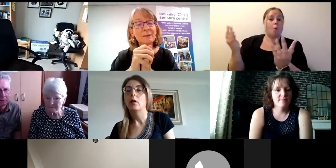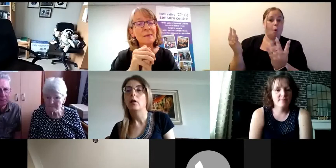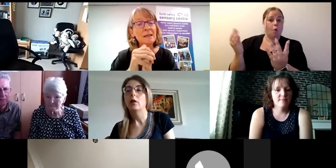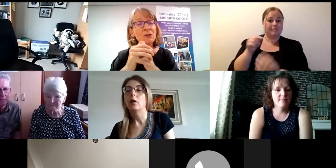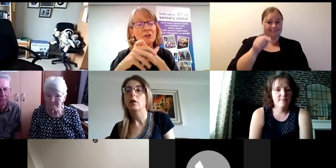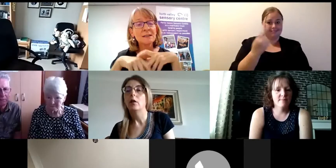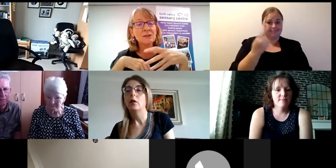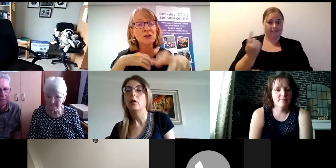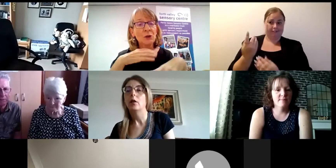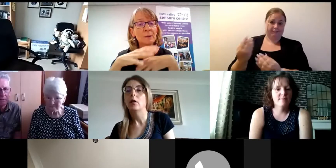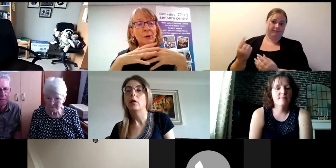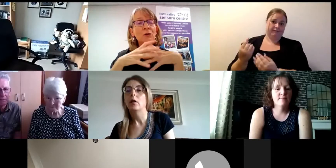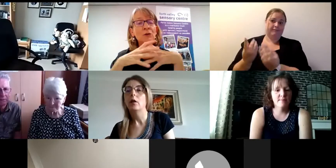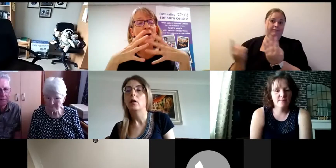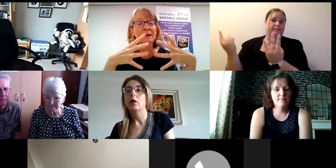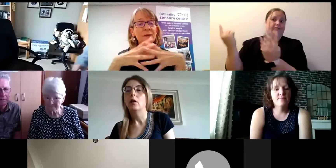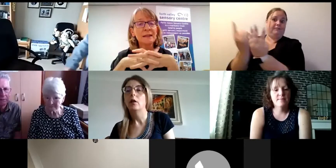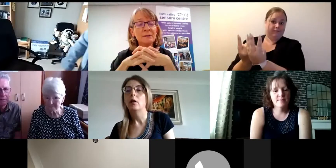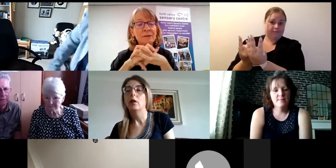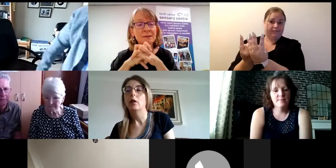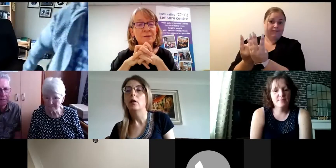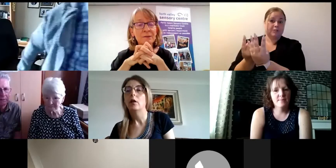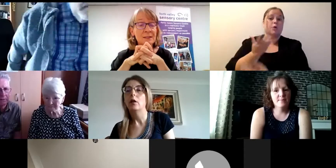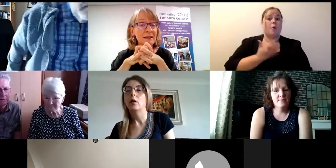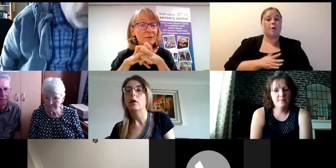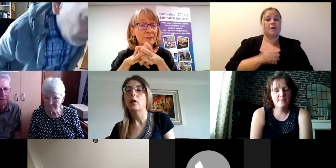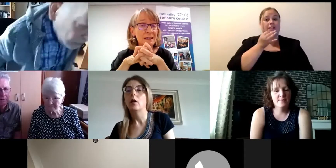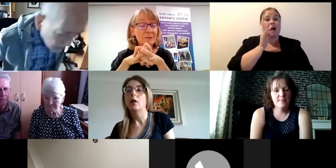Maybe we could talk about how you advocate the deaf community?